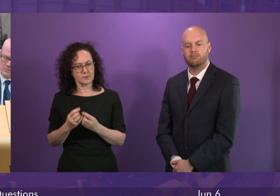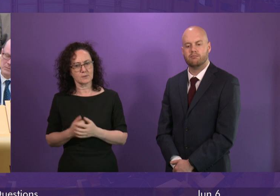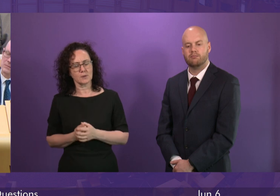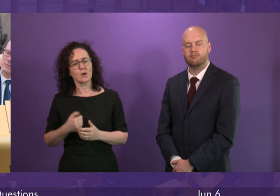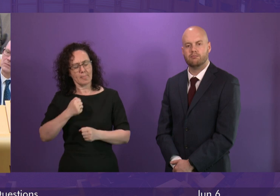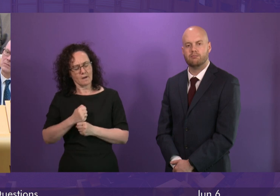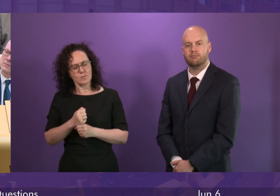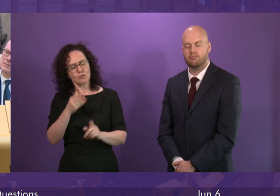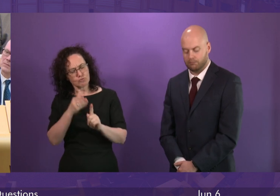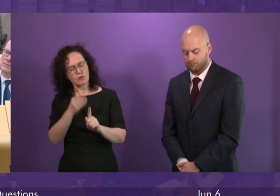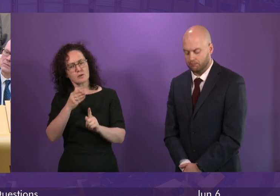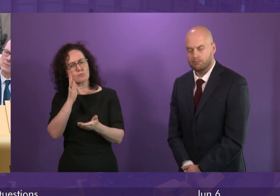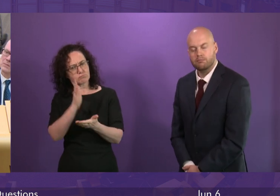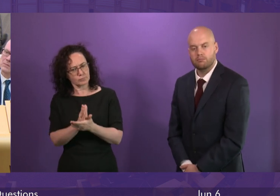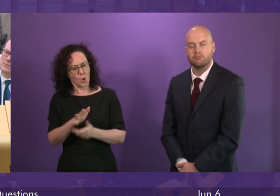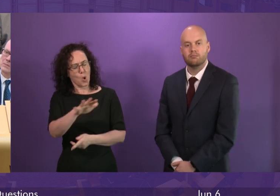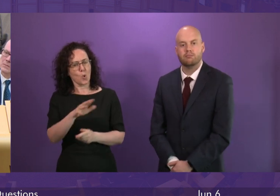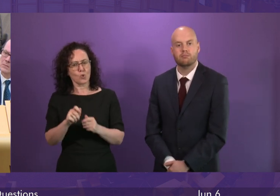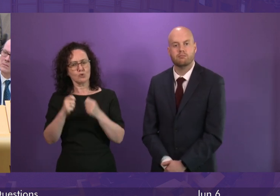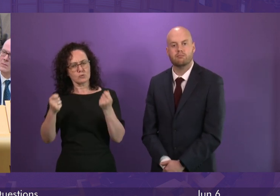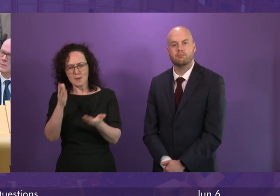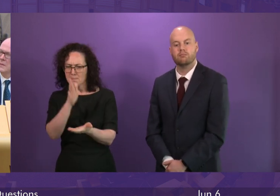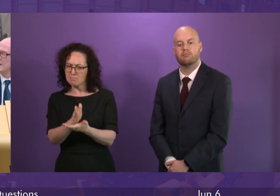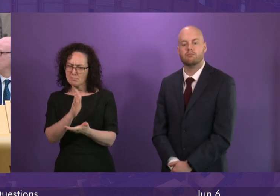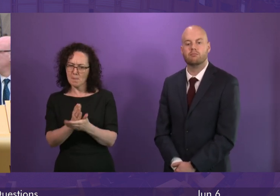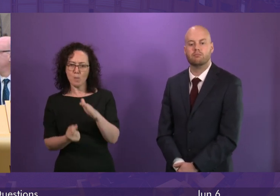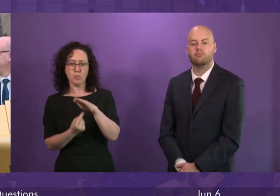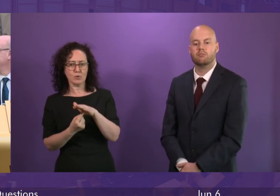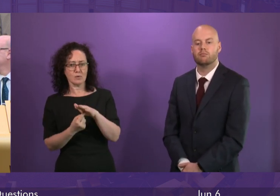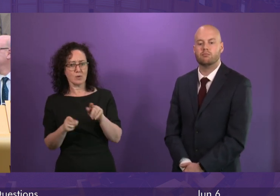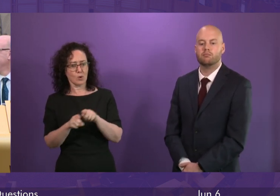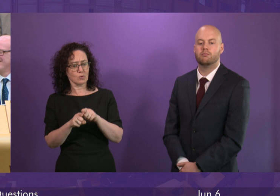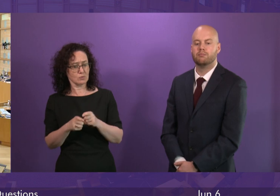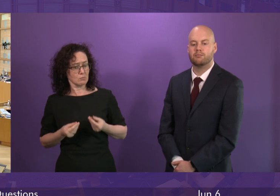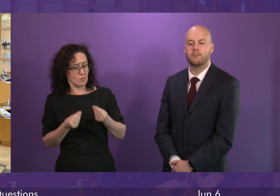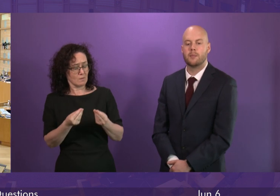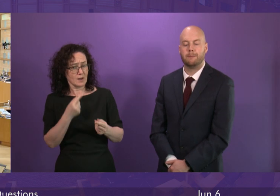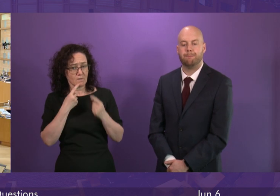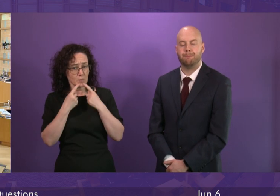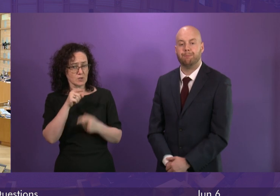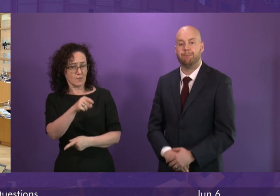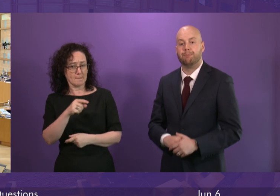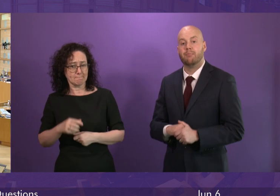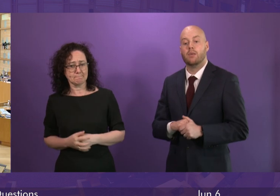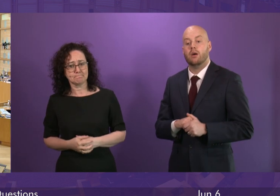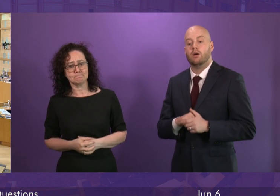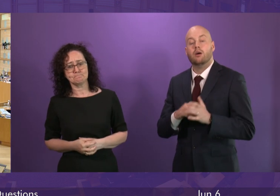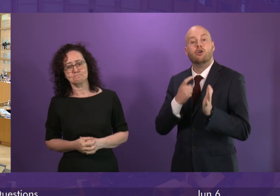and is happy to provide—as it often does—lots of news for local newspapers to report on. NHS Borders (Finances) Rachael Hamilton (Ettrick, Roxburgh and Berwickshire) (Con): The Deputy